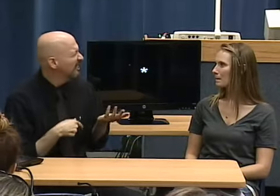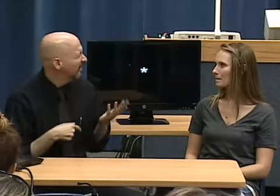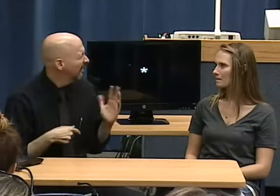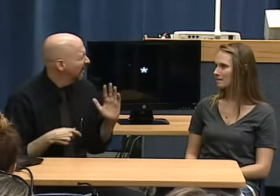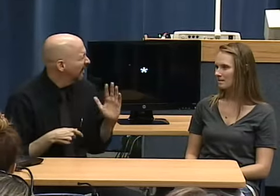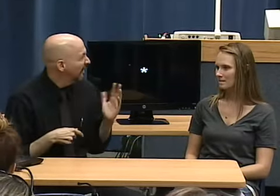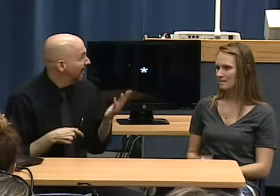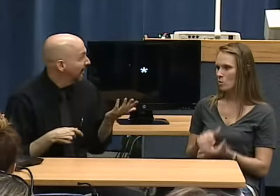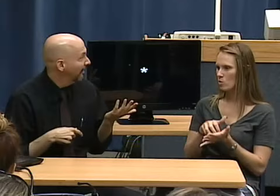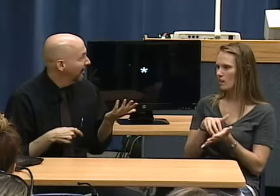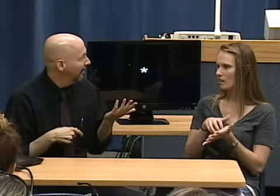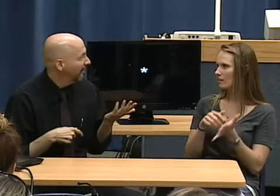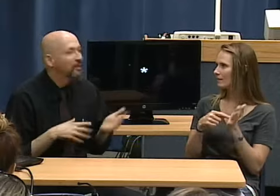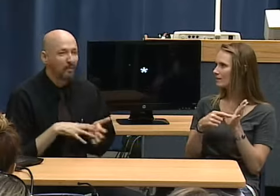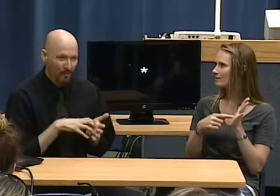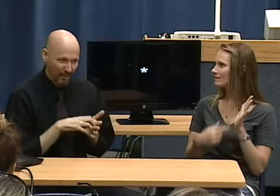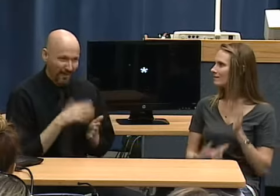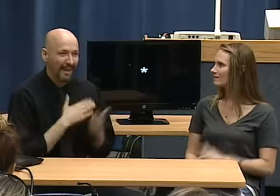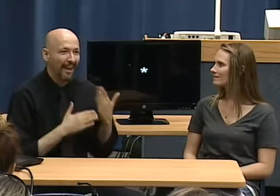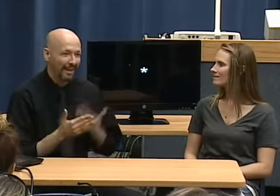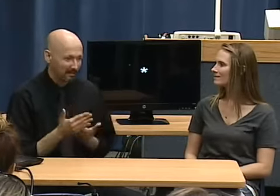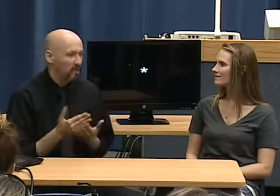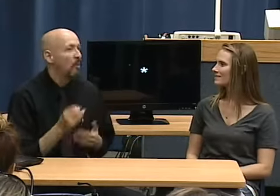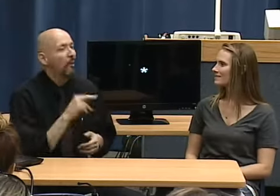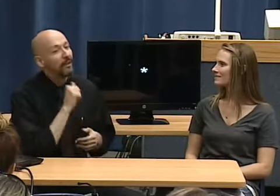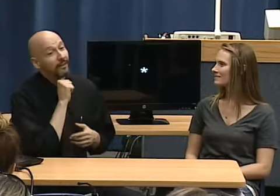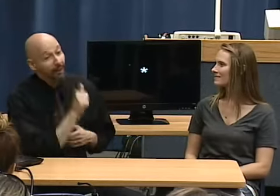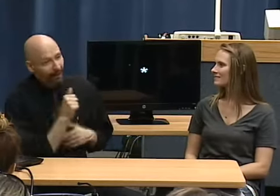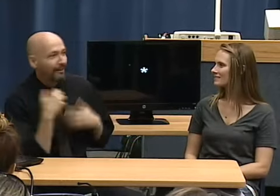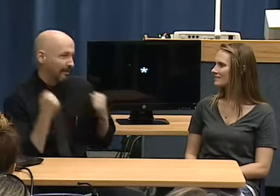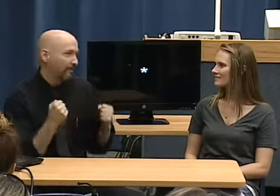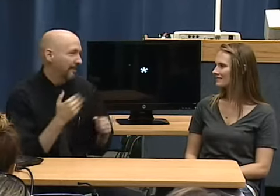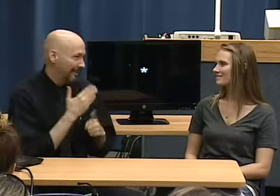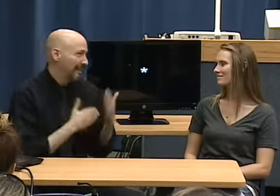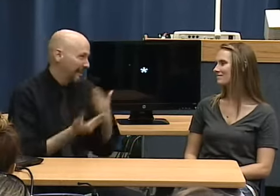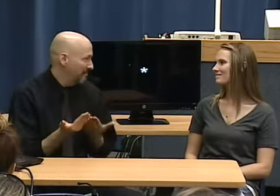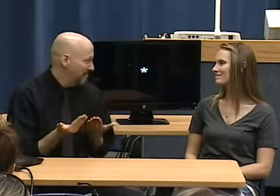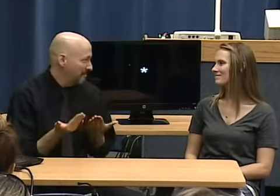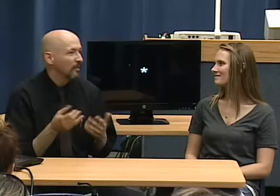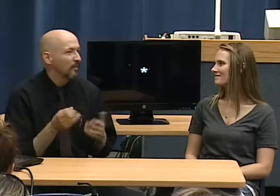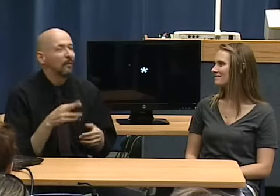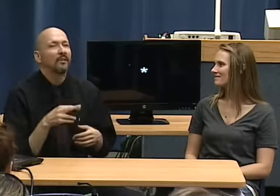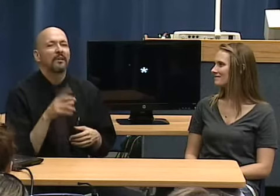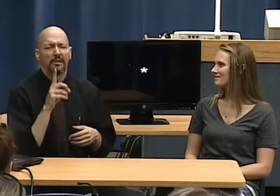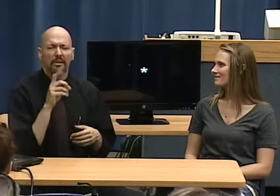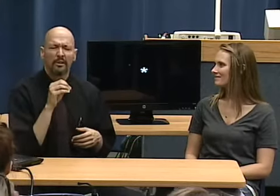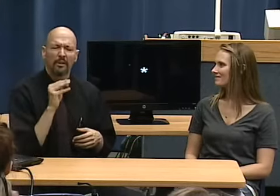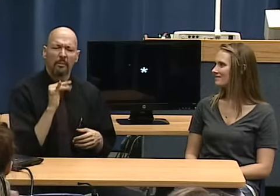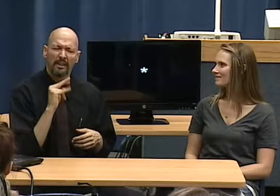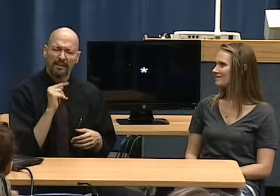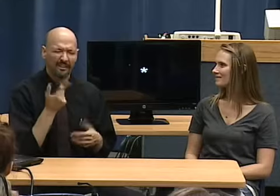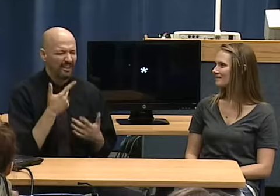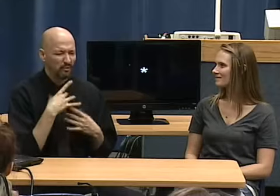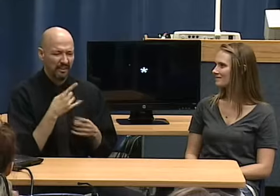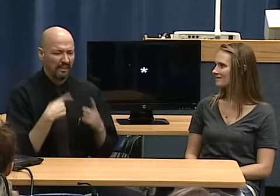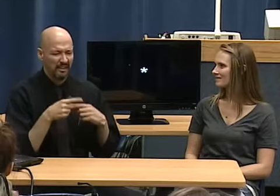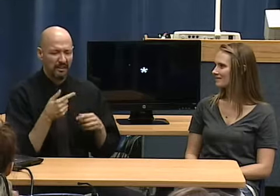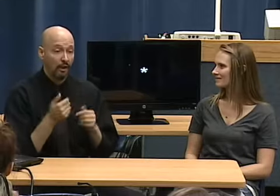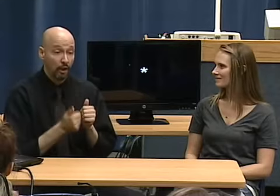So what's the other one called? Weak hand. Or not strong hand. D-O-M-I-N-A-N-T, I don't like that sign.